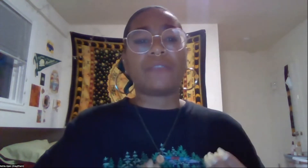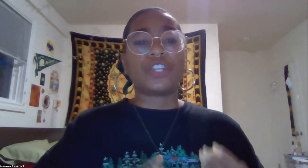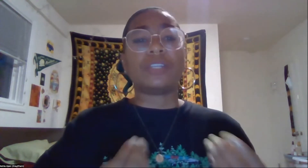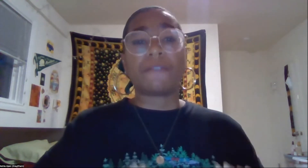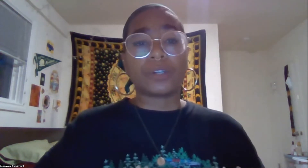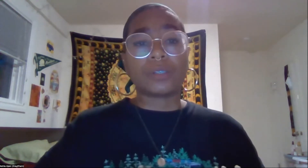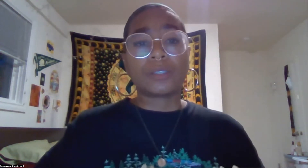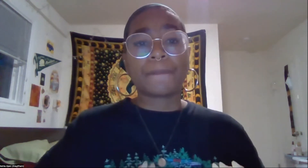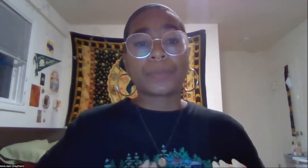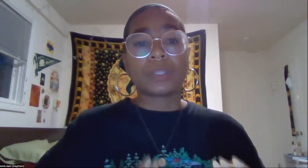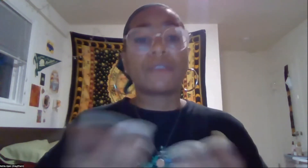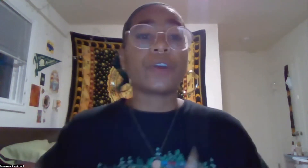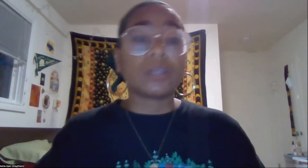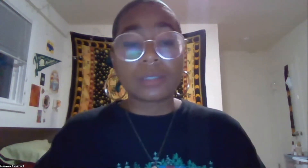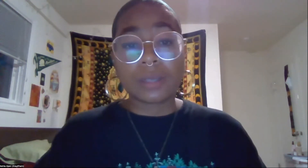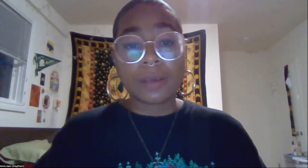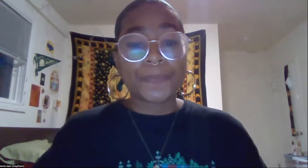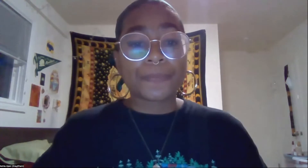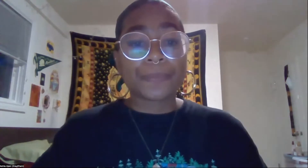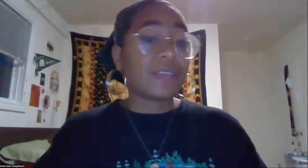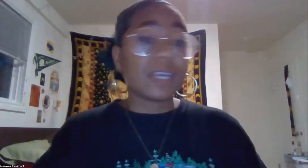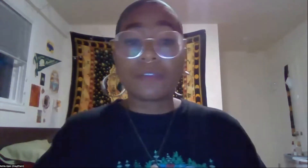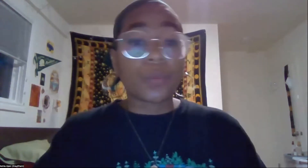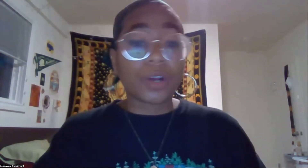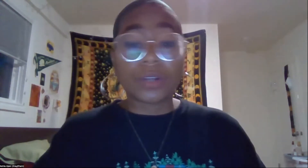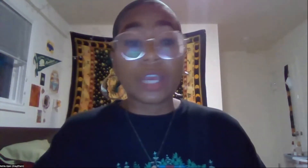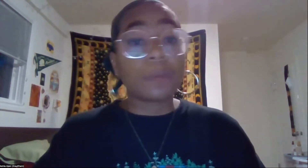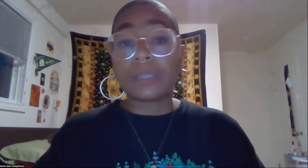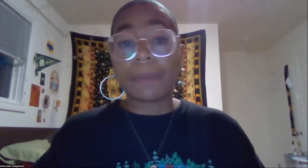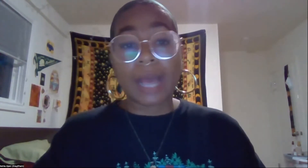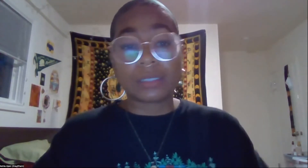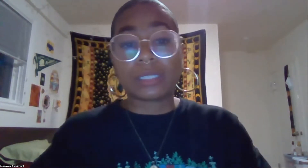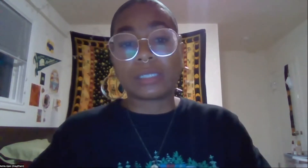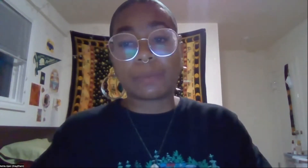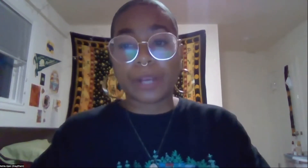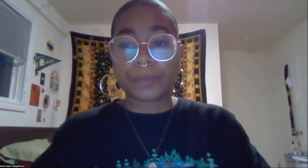vision differs. defers. at the end of the world, he hopes to patent his despair.